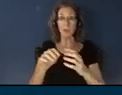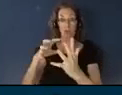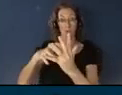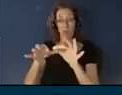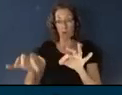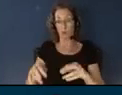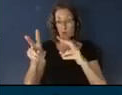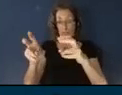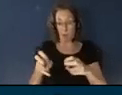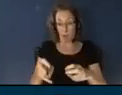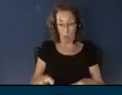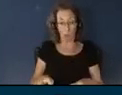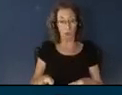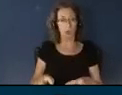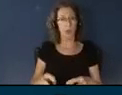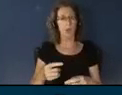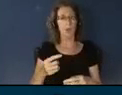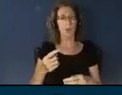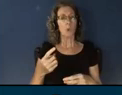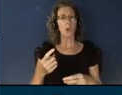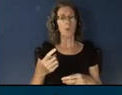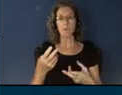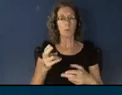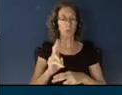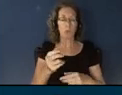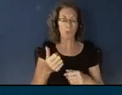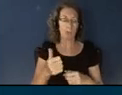then you want to go into something you can use any program I'm not saying you have to use